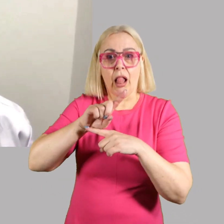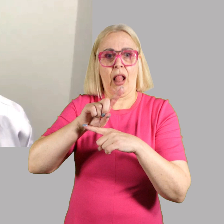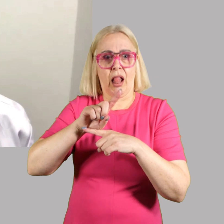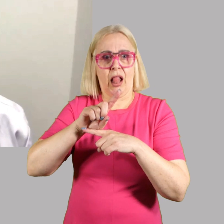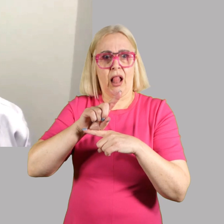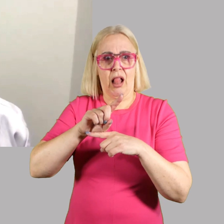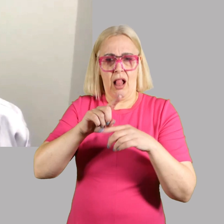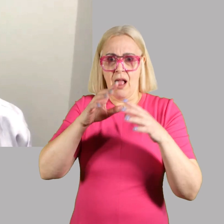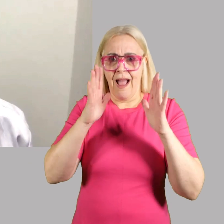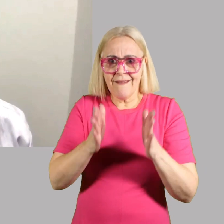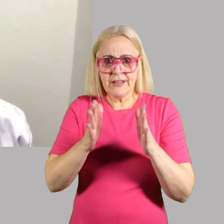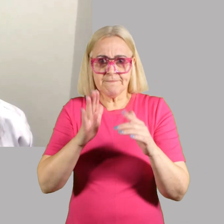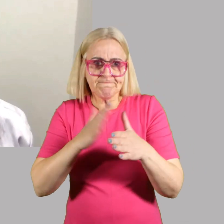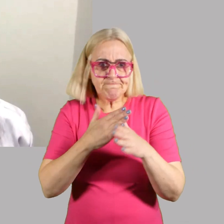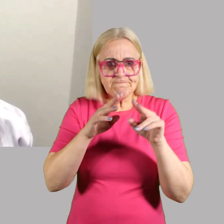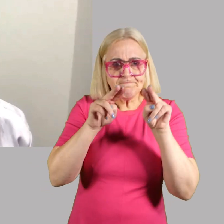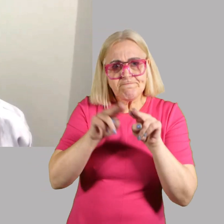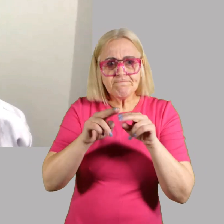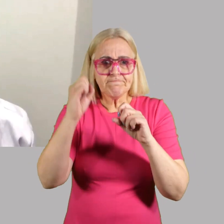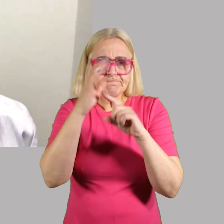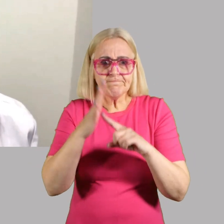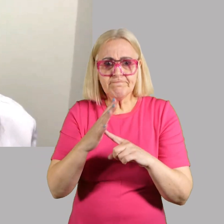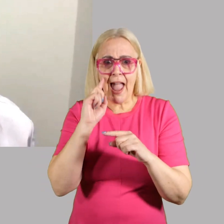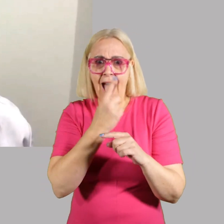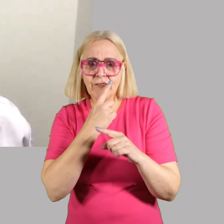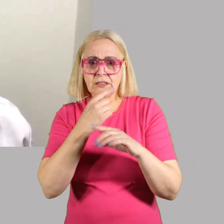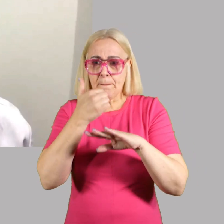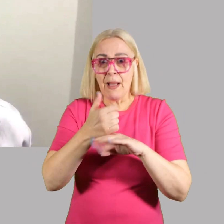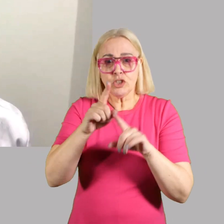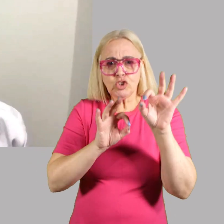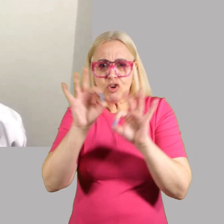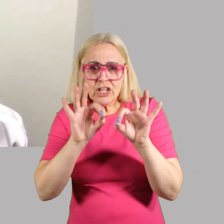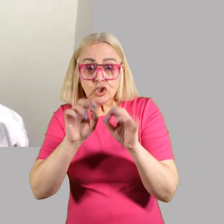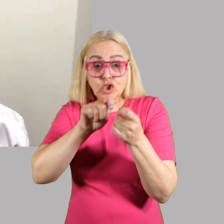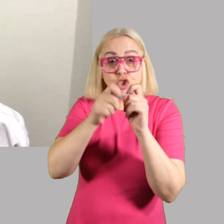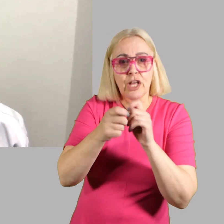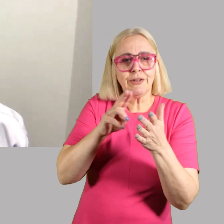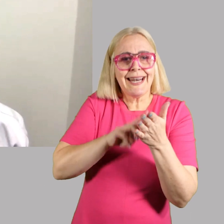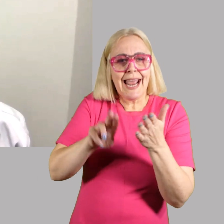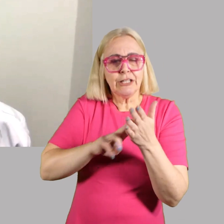all priority evidence-based strategies that change the natural history of stroke,